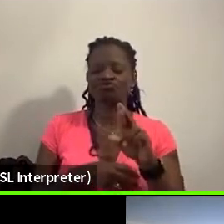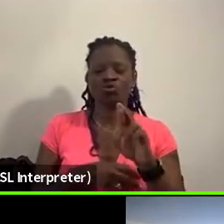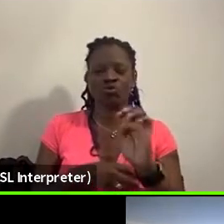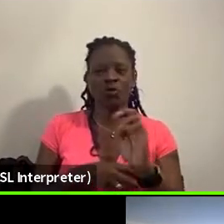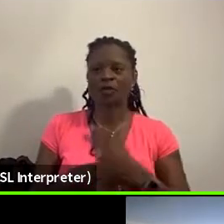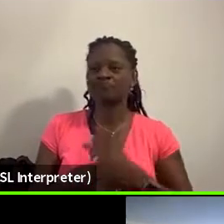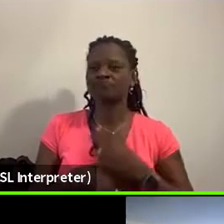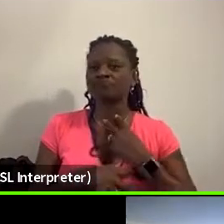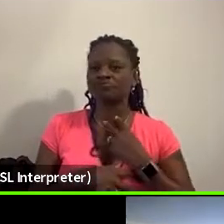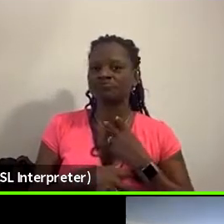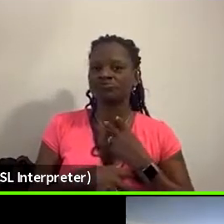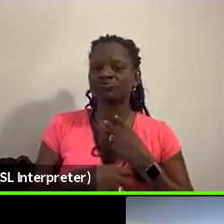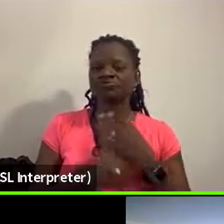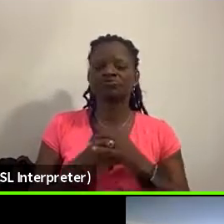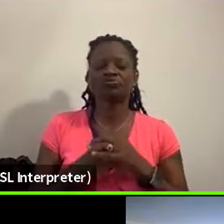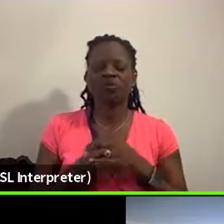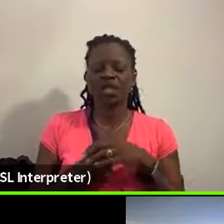And interestingly, when